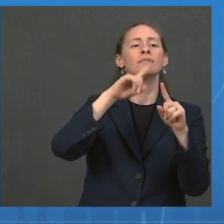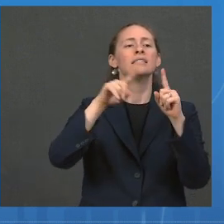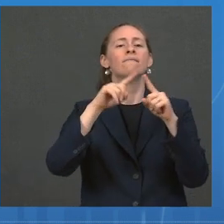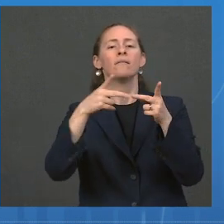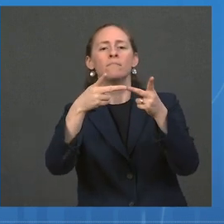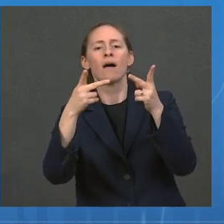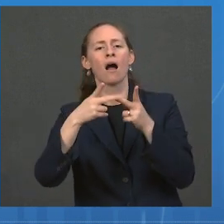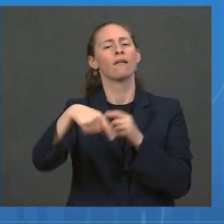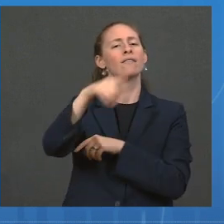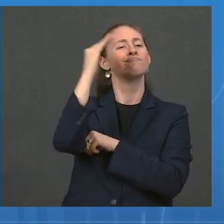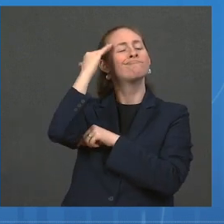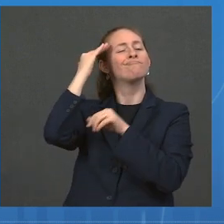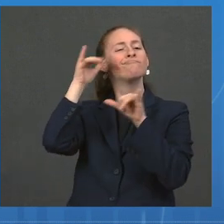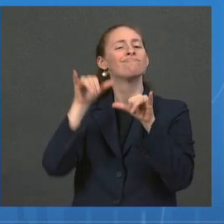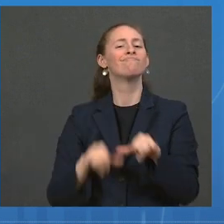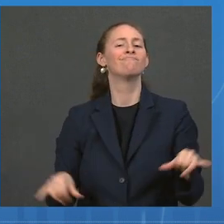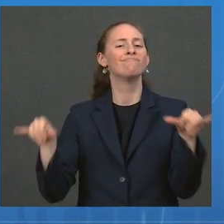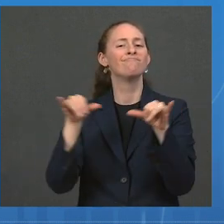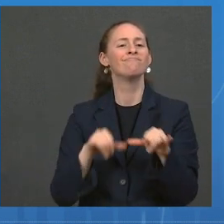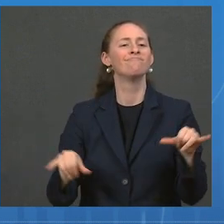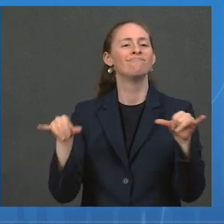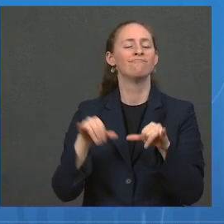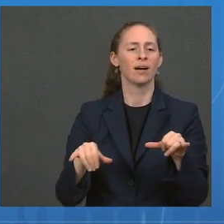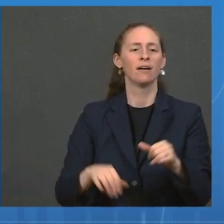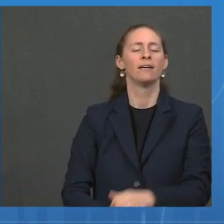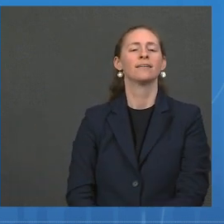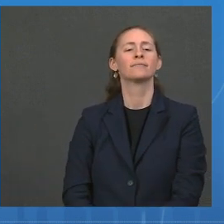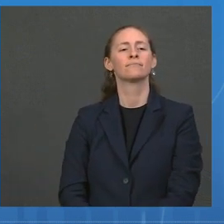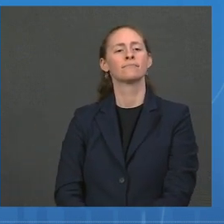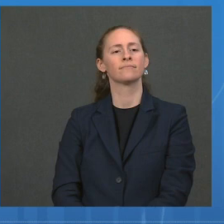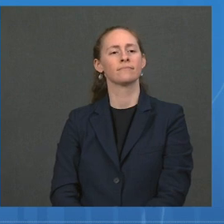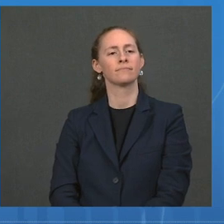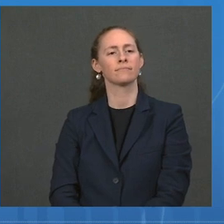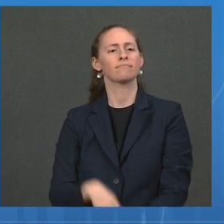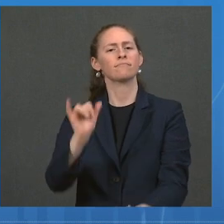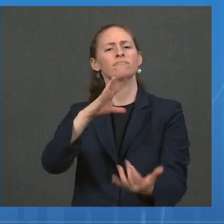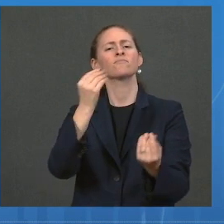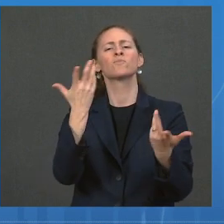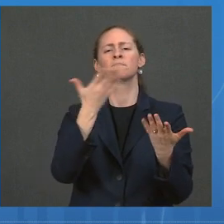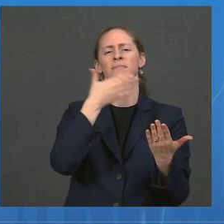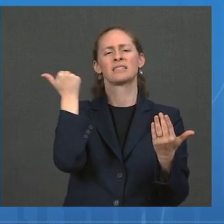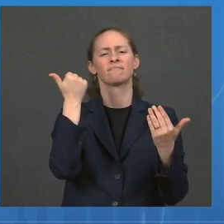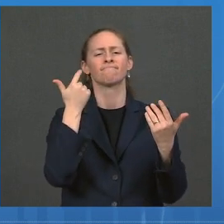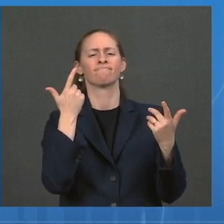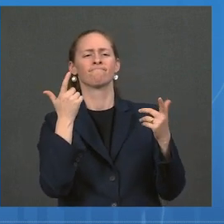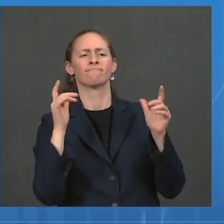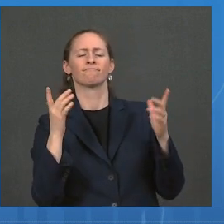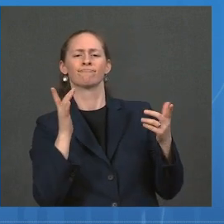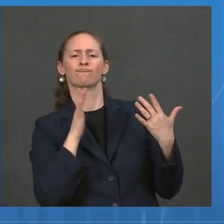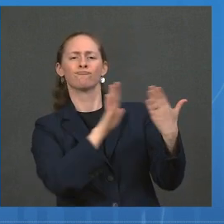At the same time, we're incorporating best practices and applying lessons we have learned across the past nine months.